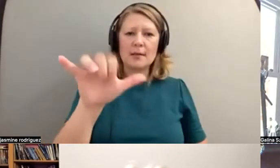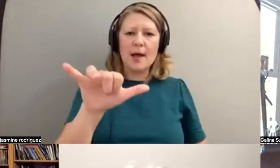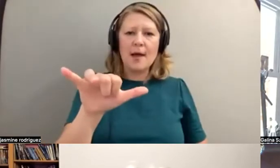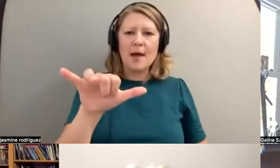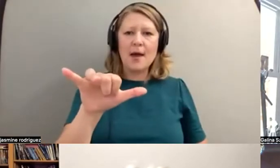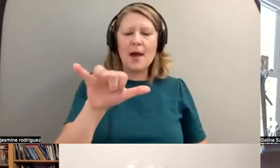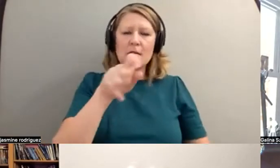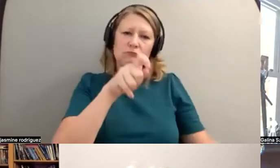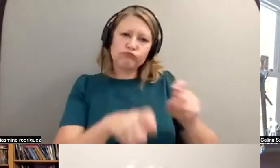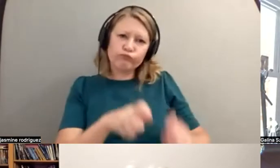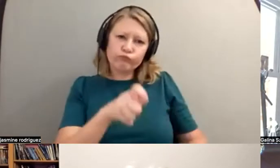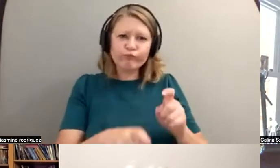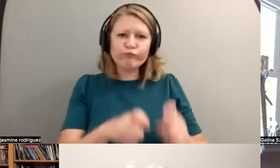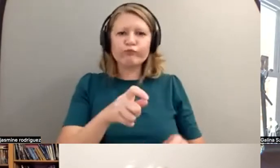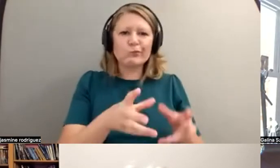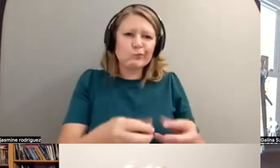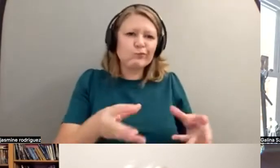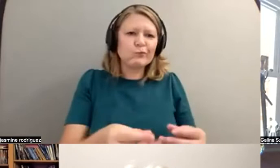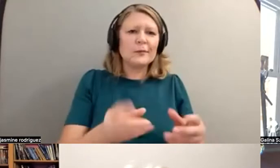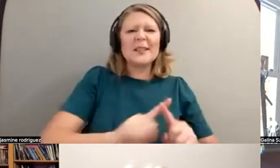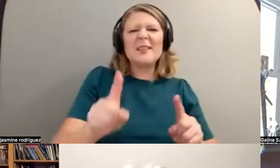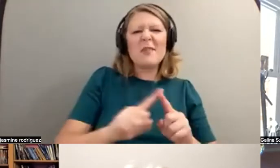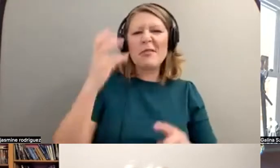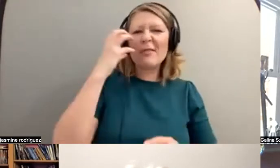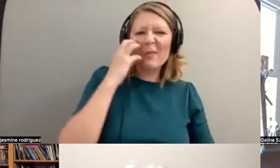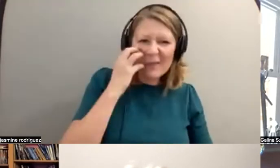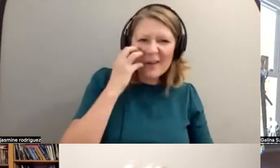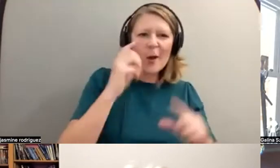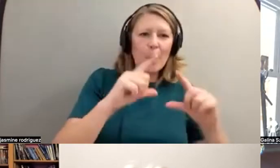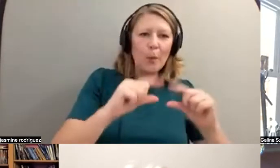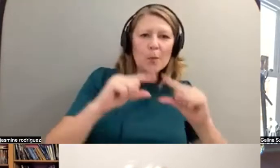and then I put together, and I scroll, and I think